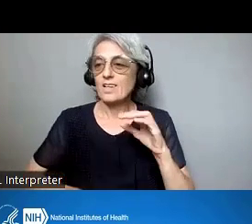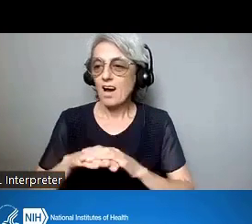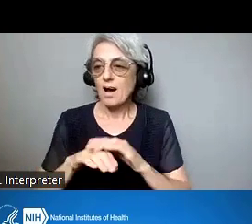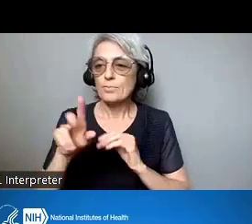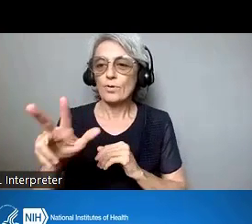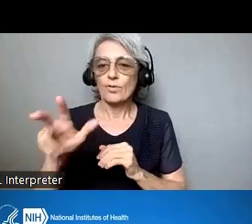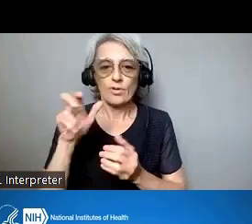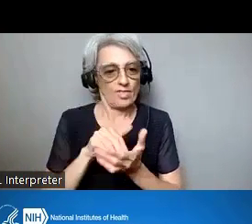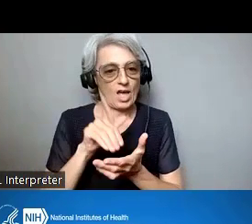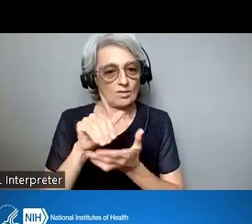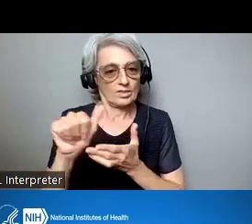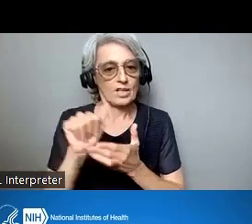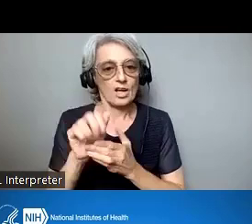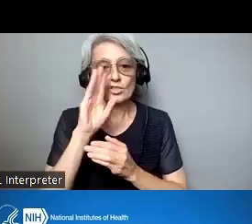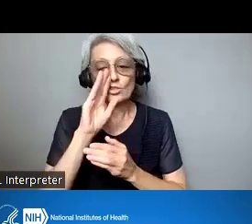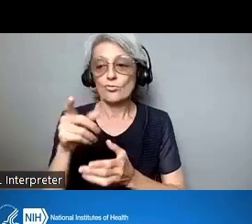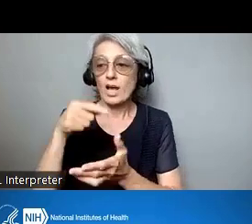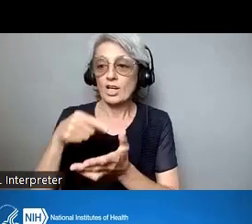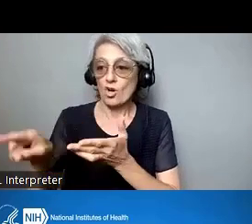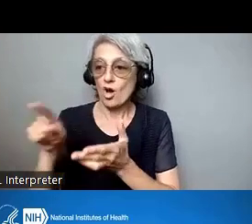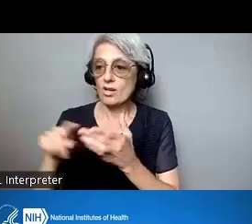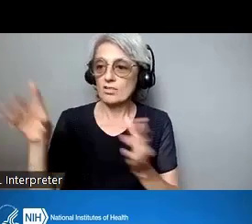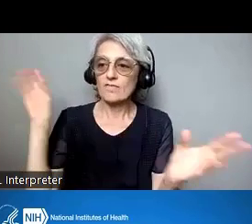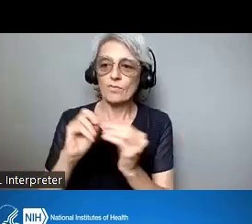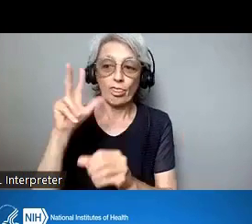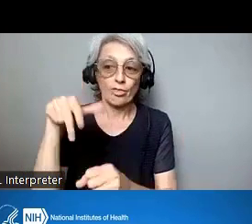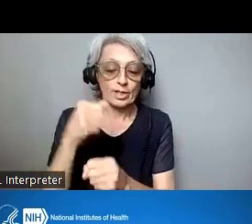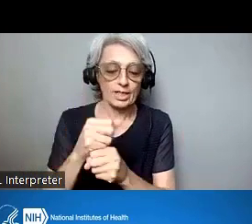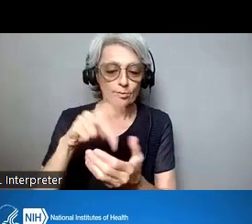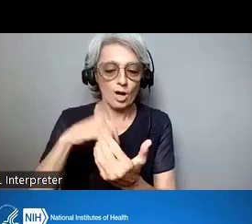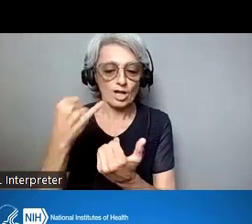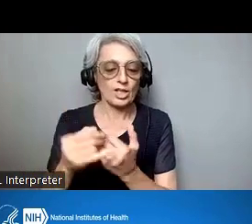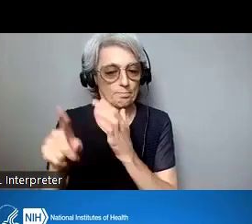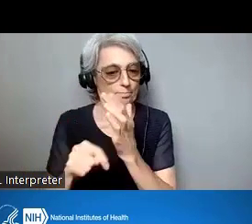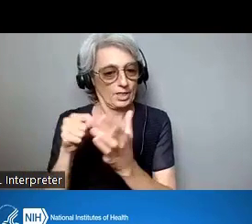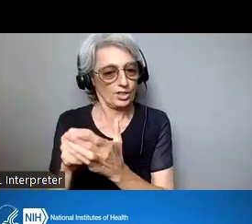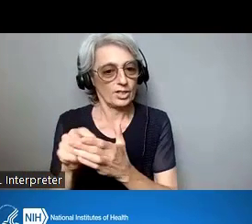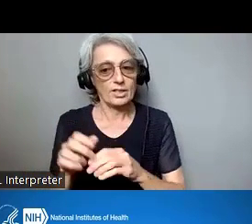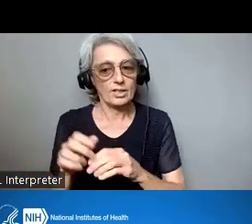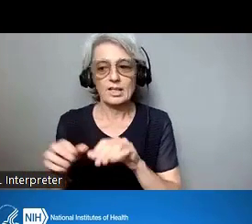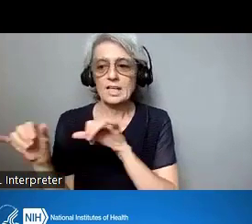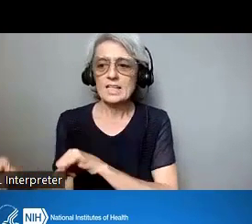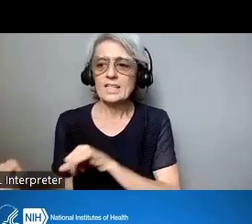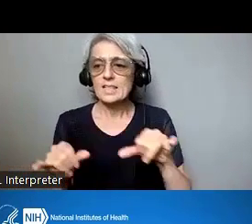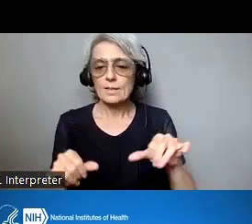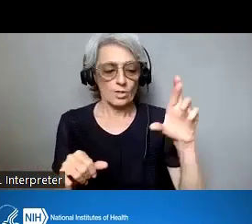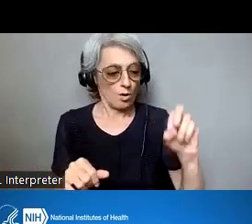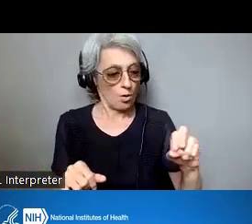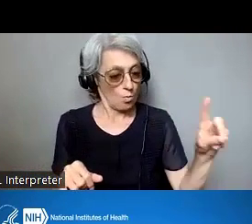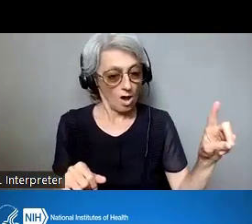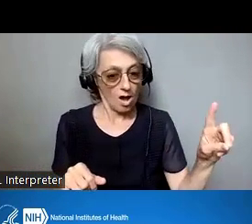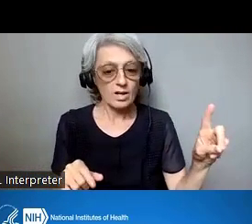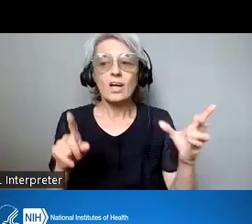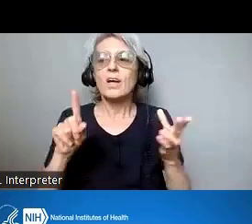to be spent over the 3-year project period. Like the R01, the research strategy is 12 pages,